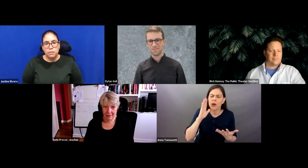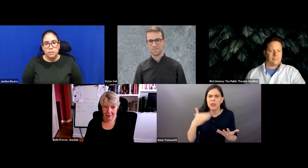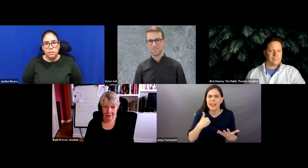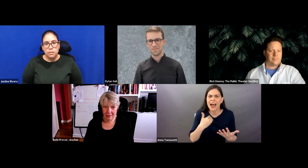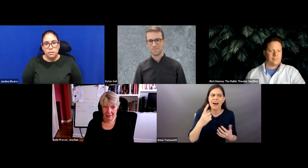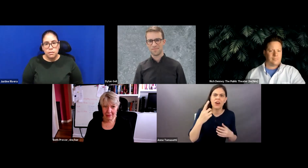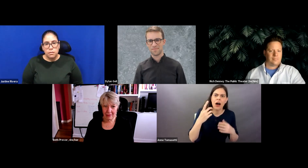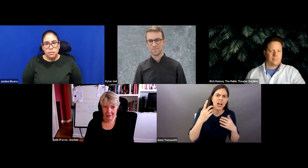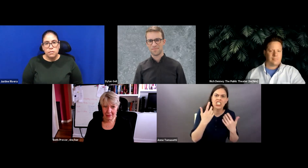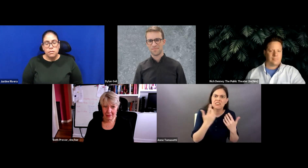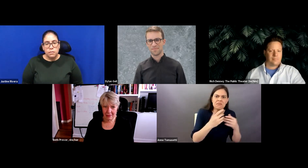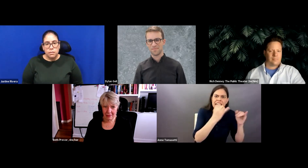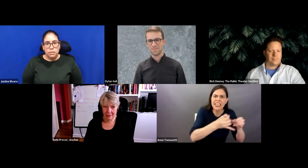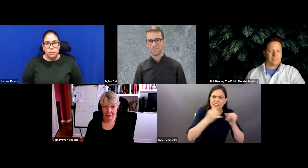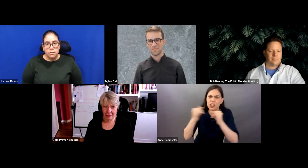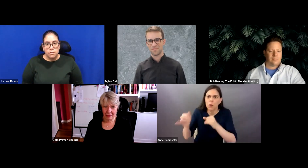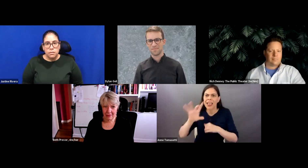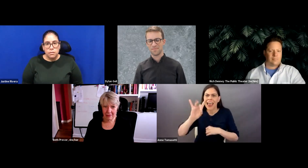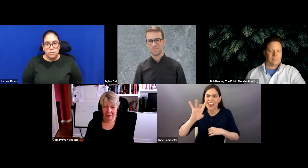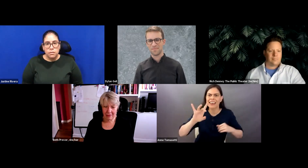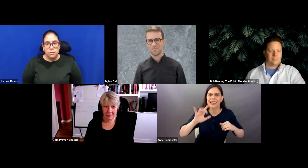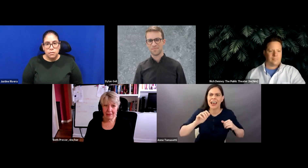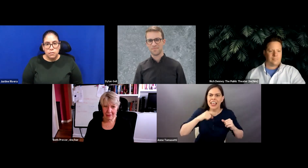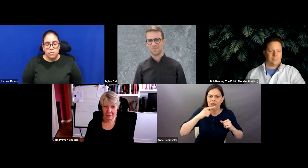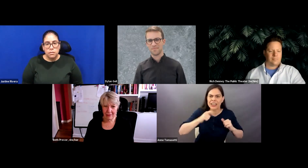once I learned more what The Line looked like, and that there